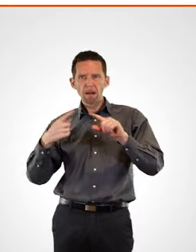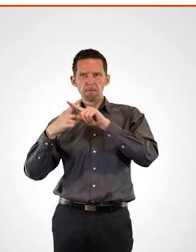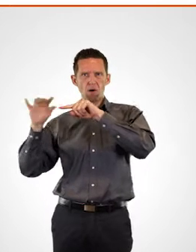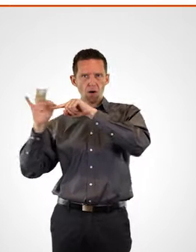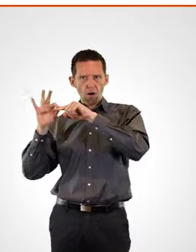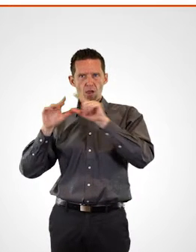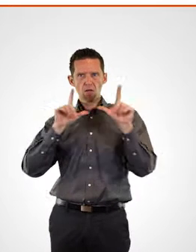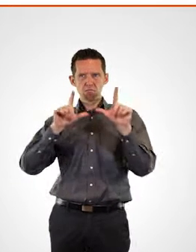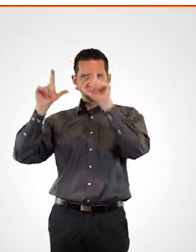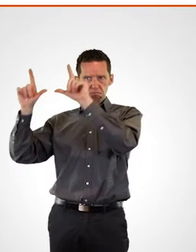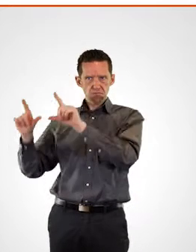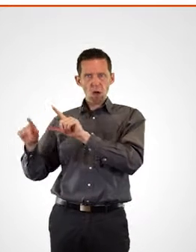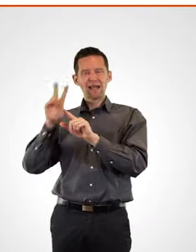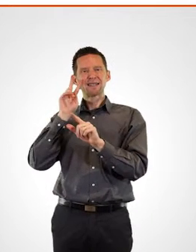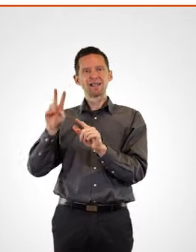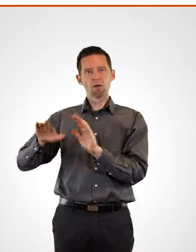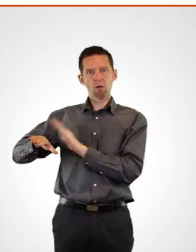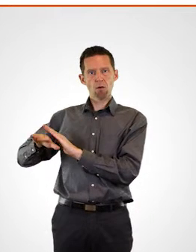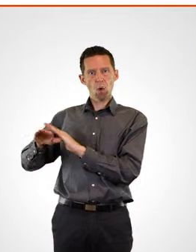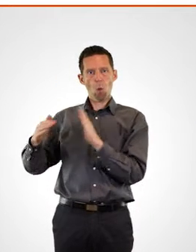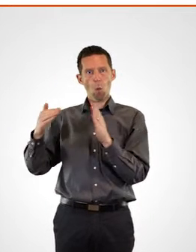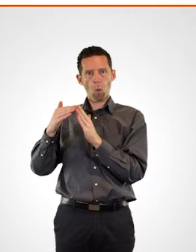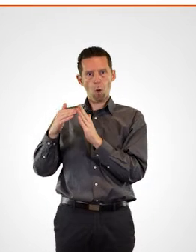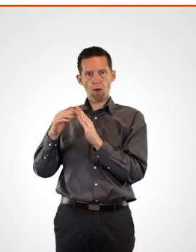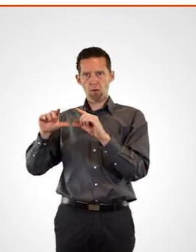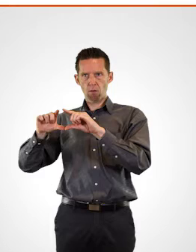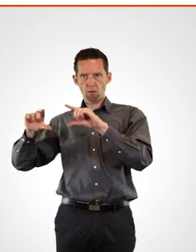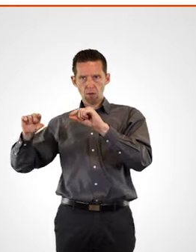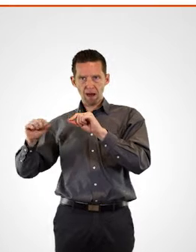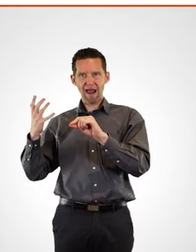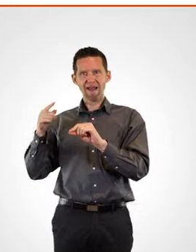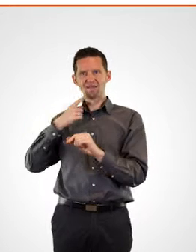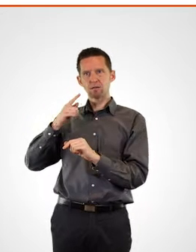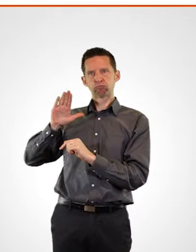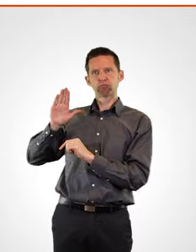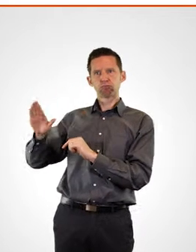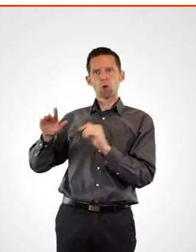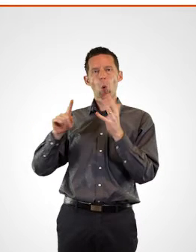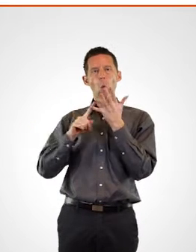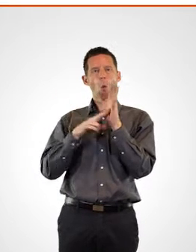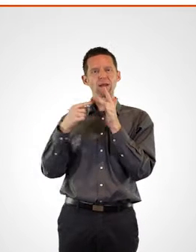and you'll see that in the very bottom right-hand corner there's a small number and that denotes the unit that